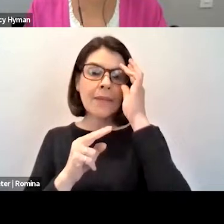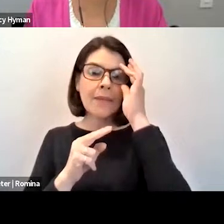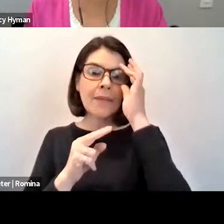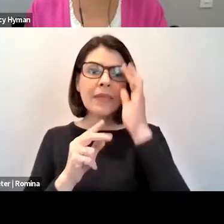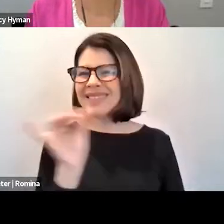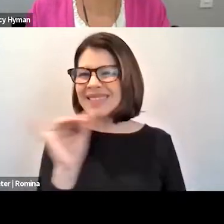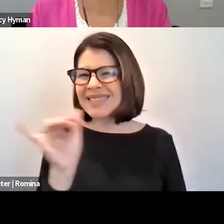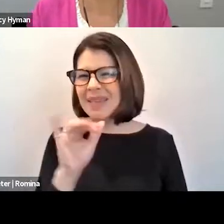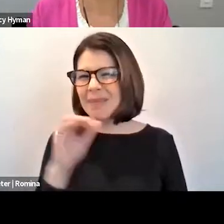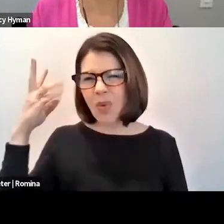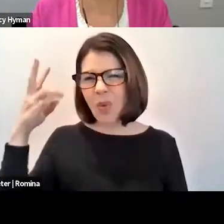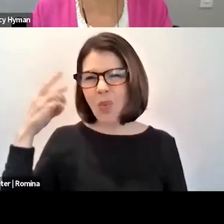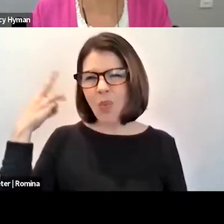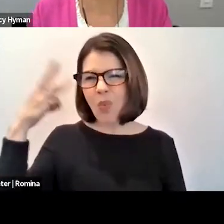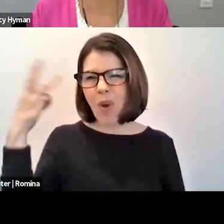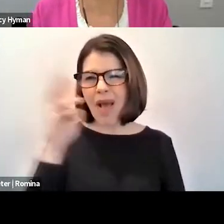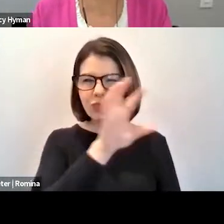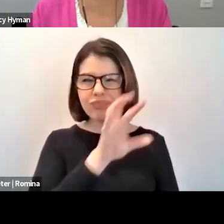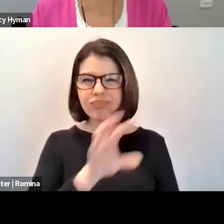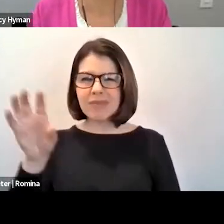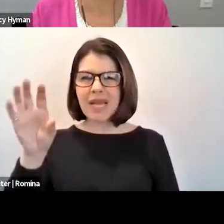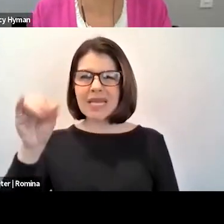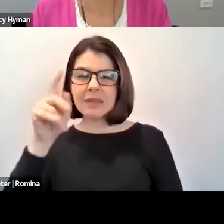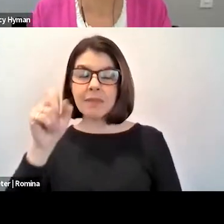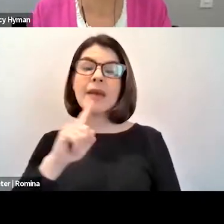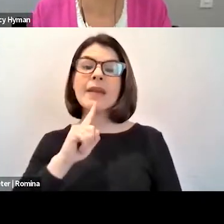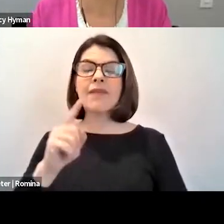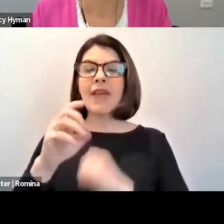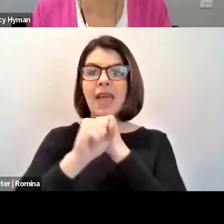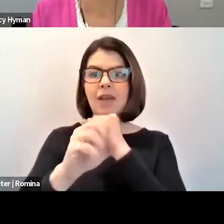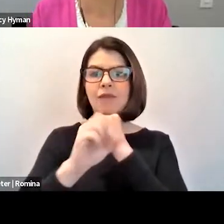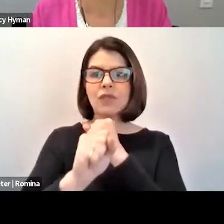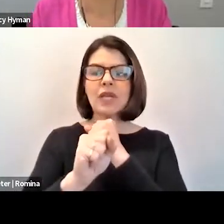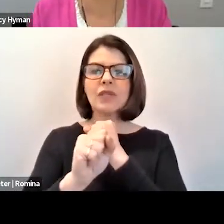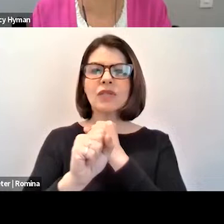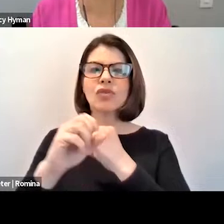to Wild Spot when a advertiser places the spot